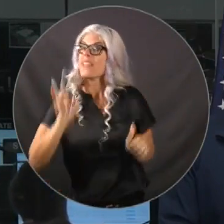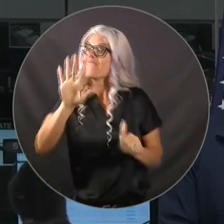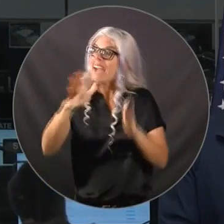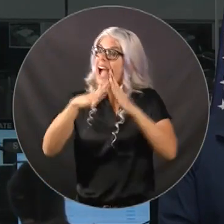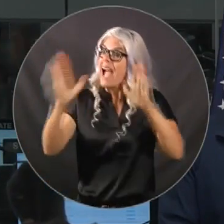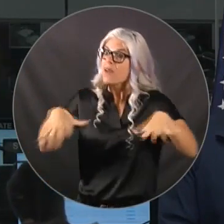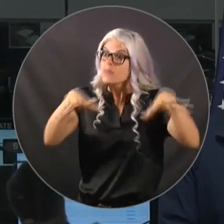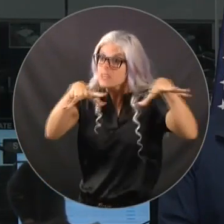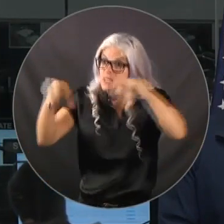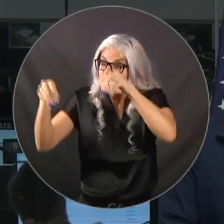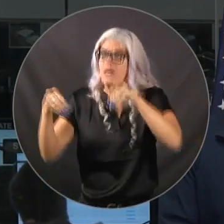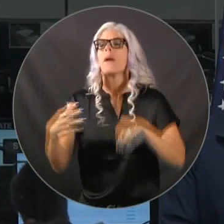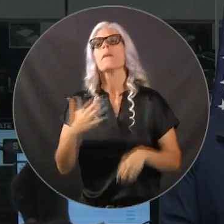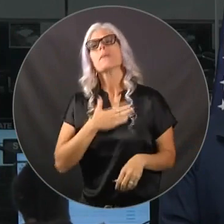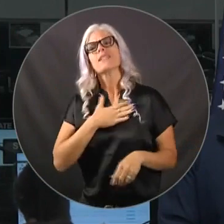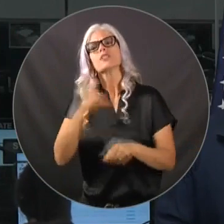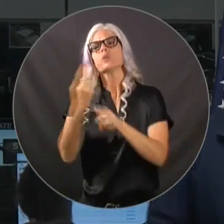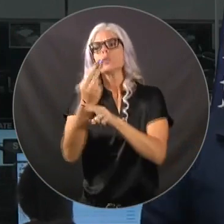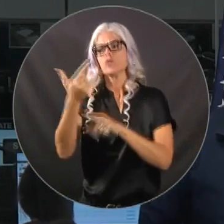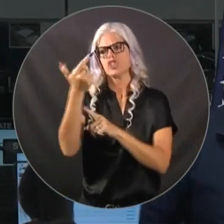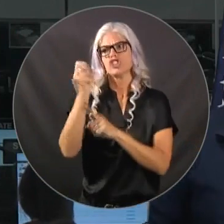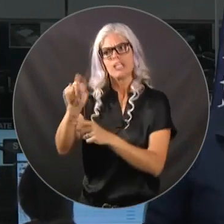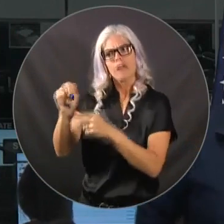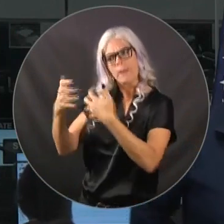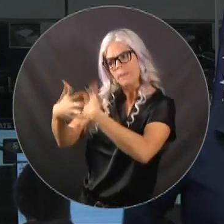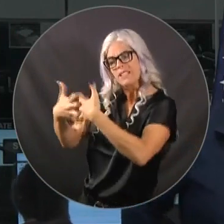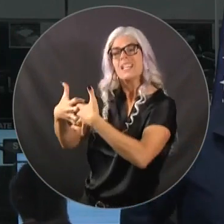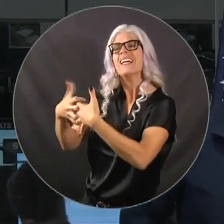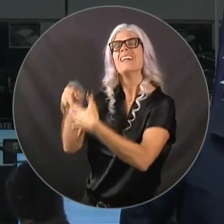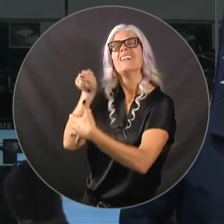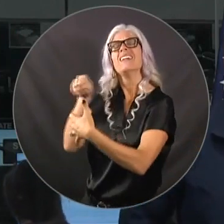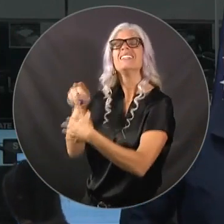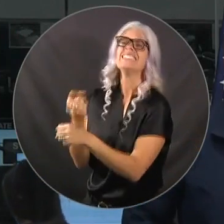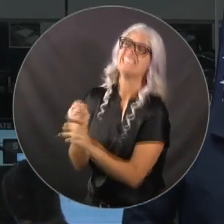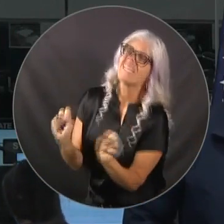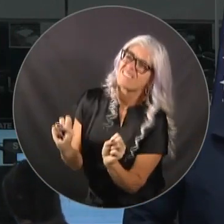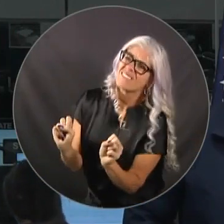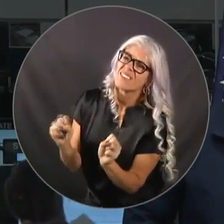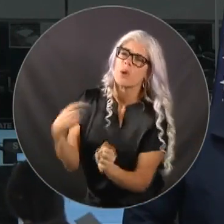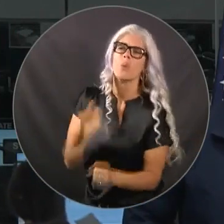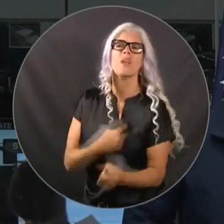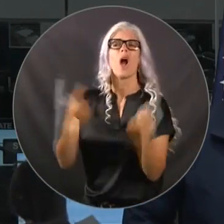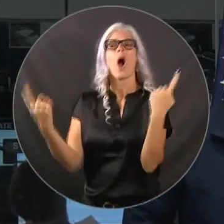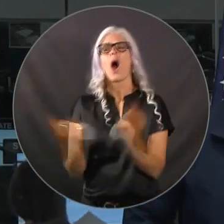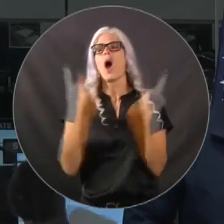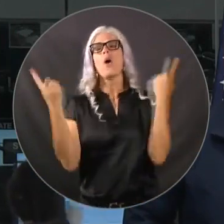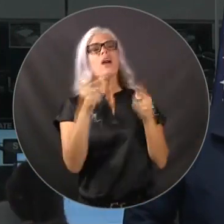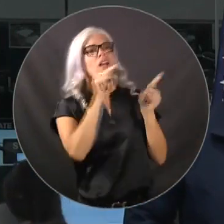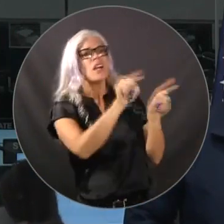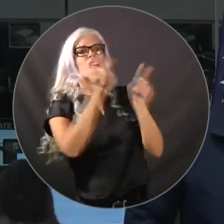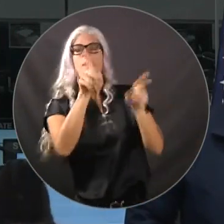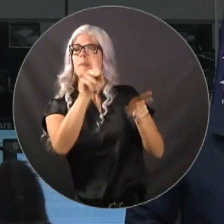generators safely, we con deaths related to generat